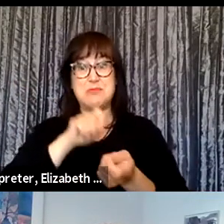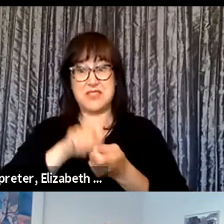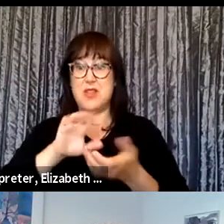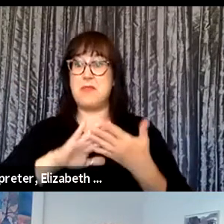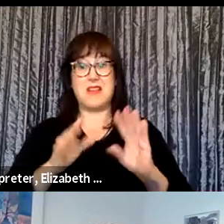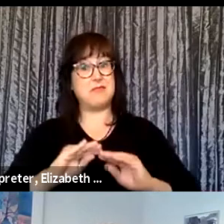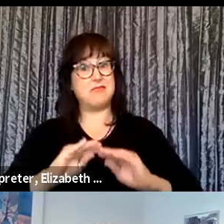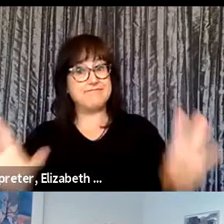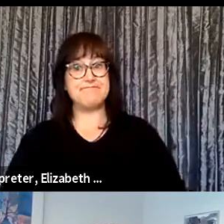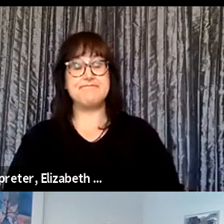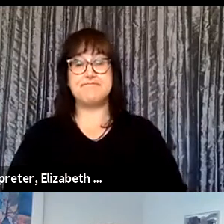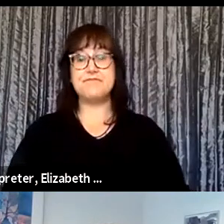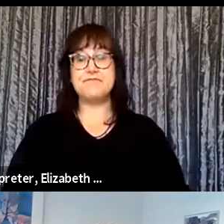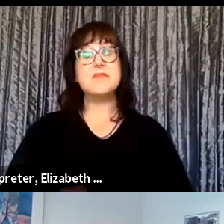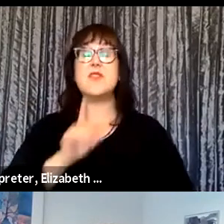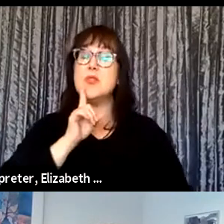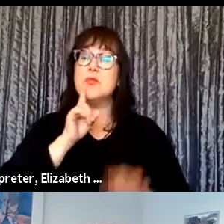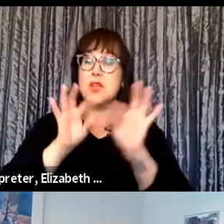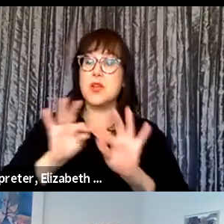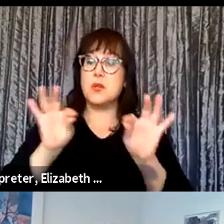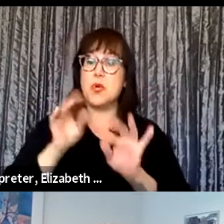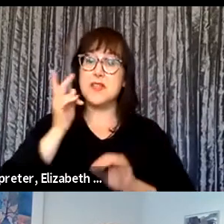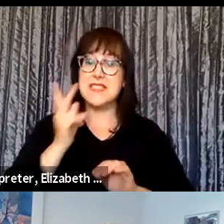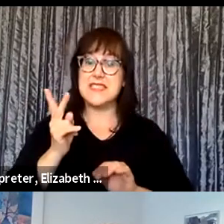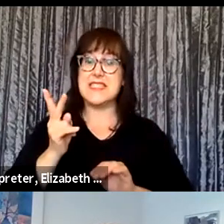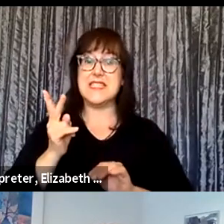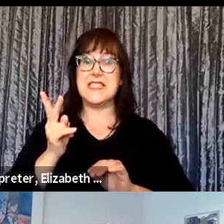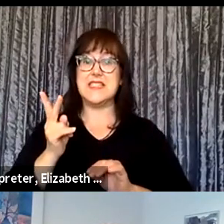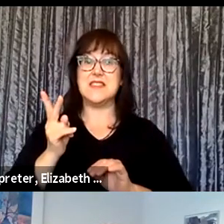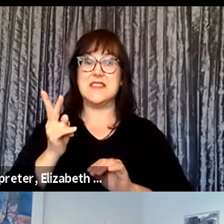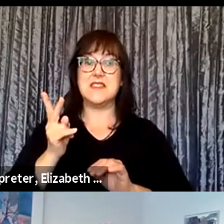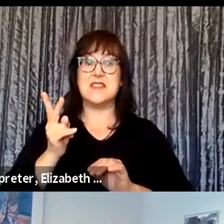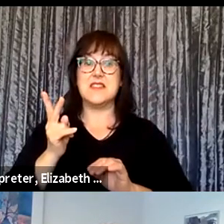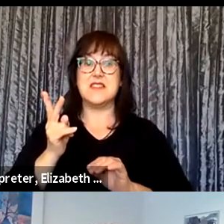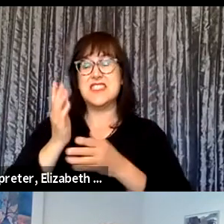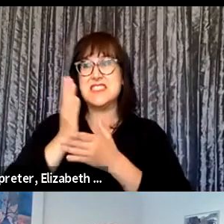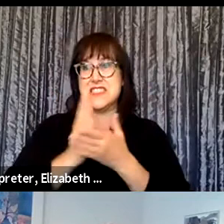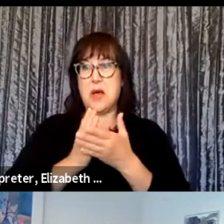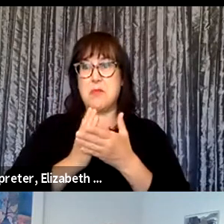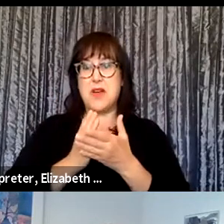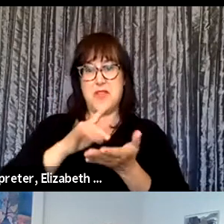Like, it, it was really important to see a window into some of these medical interactions